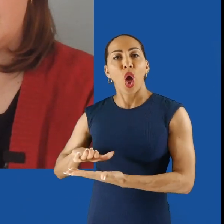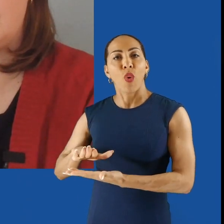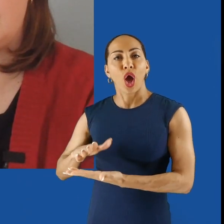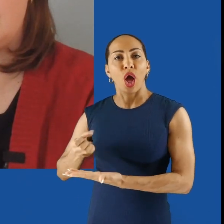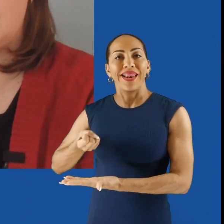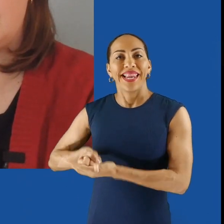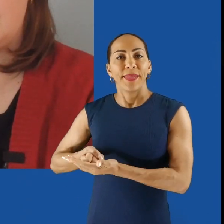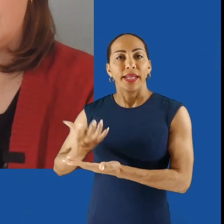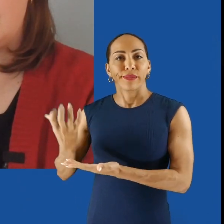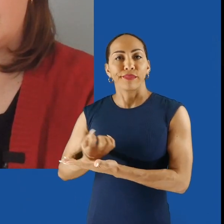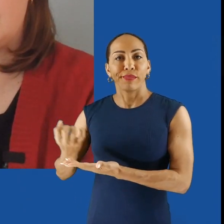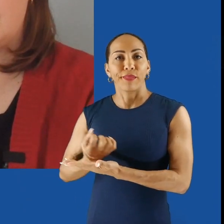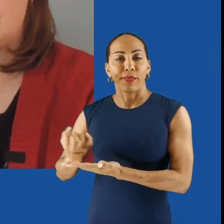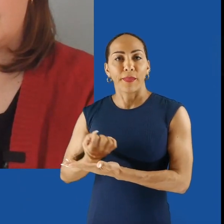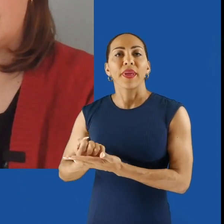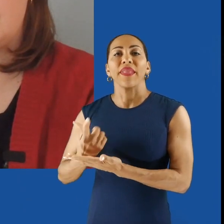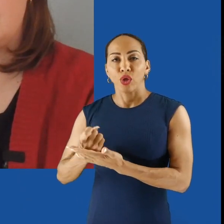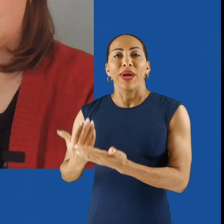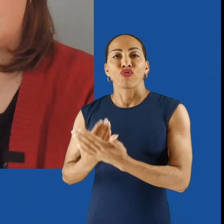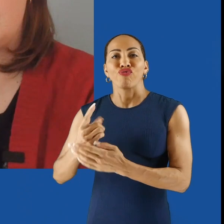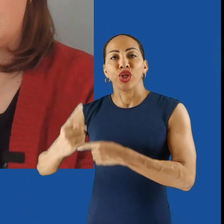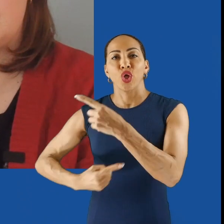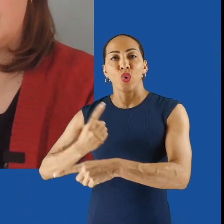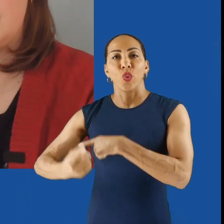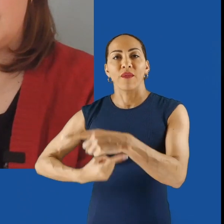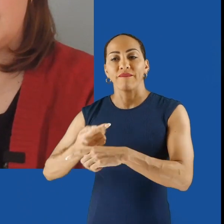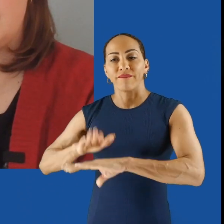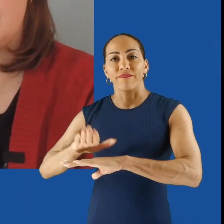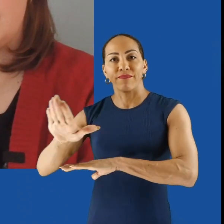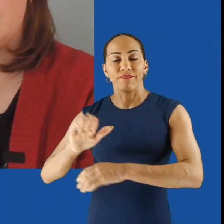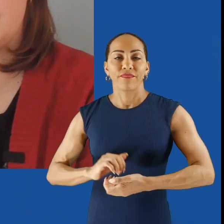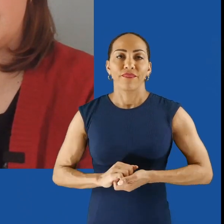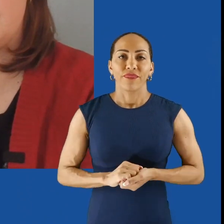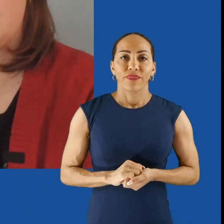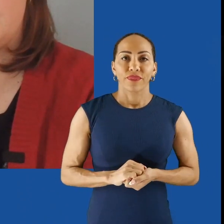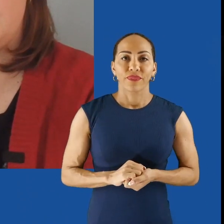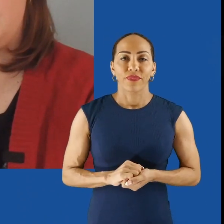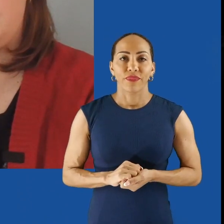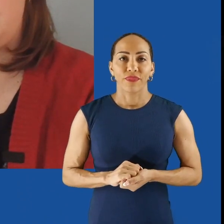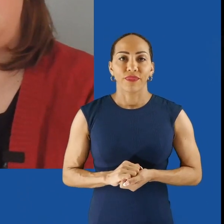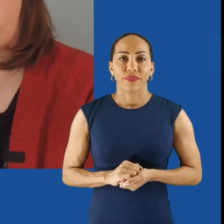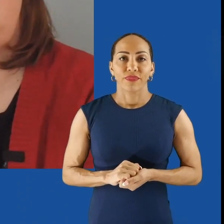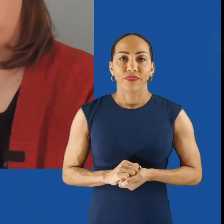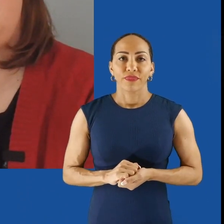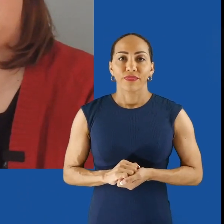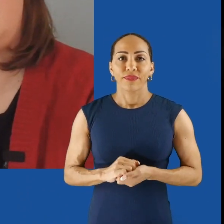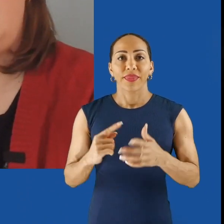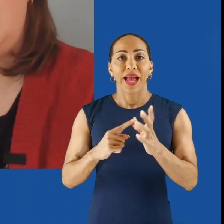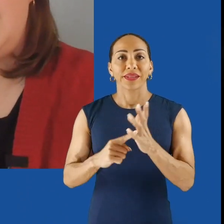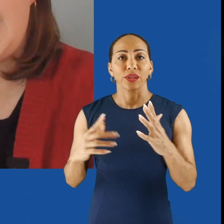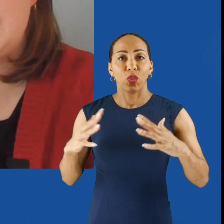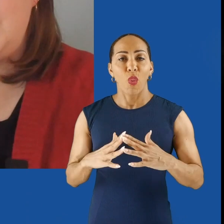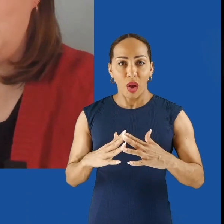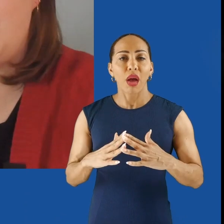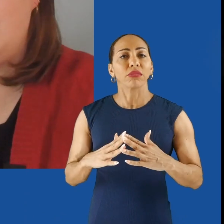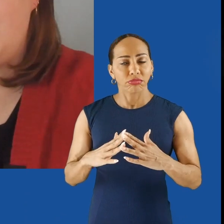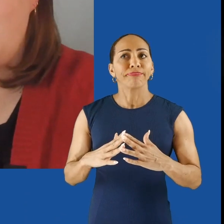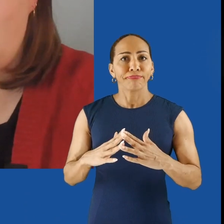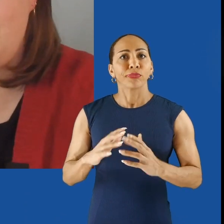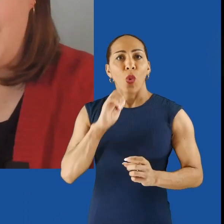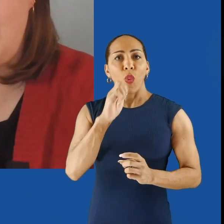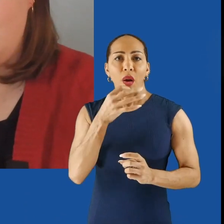limit turnover needed to renew your grant for the future. Access to Work more often than not